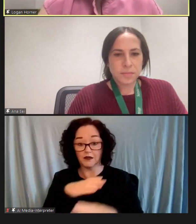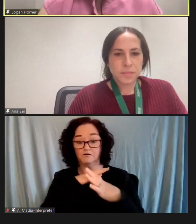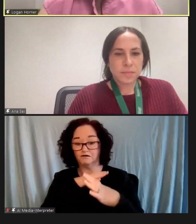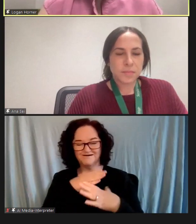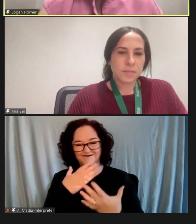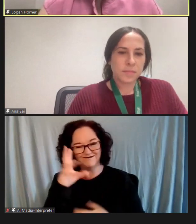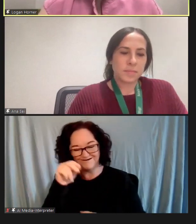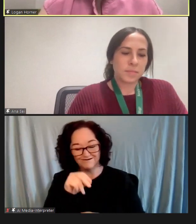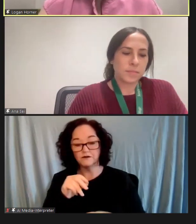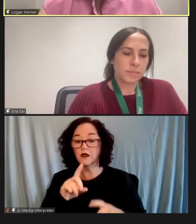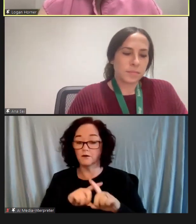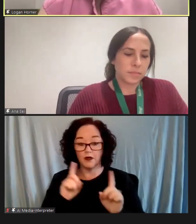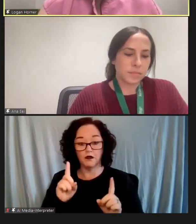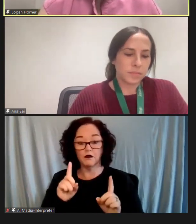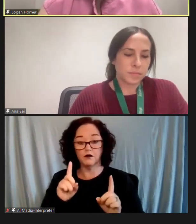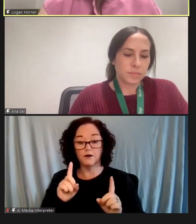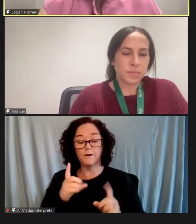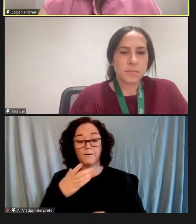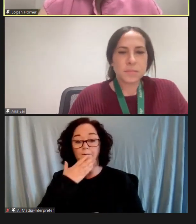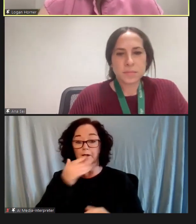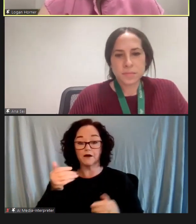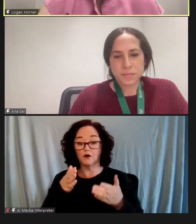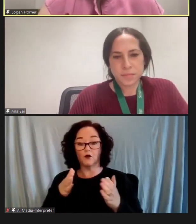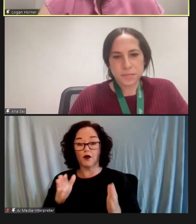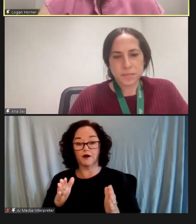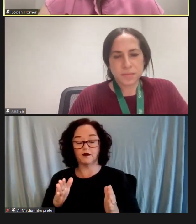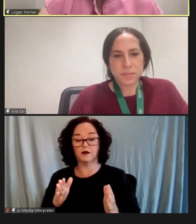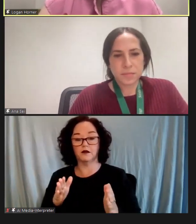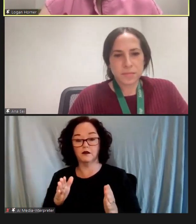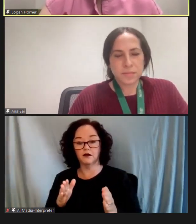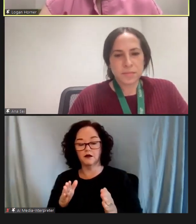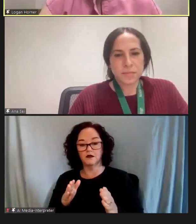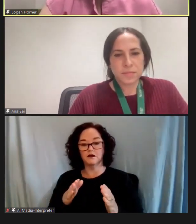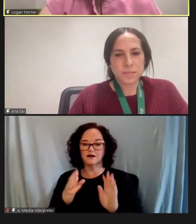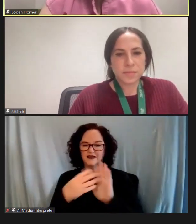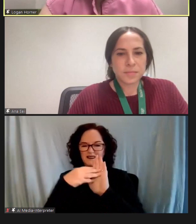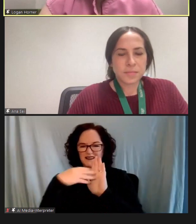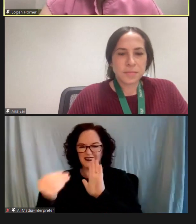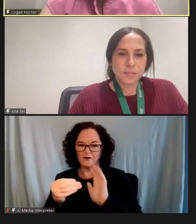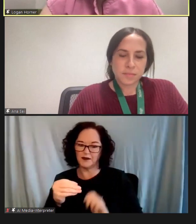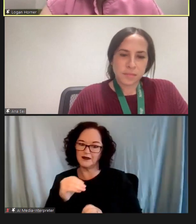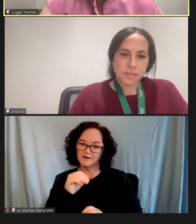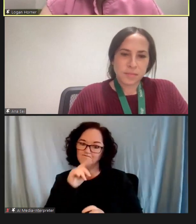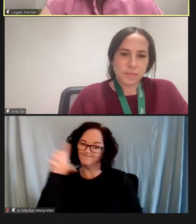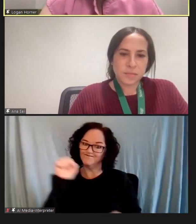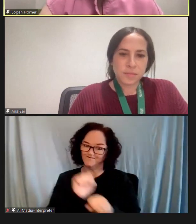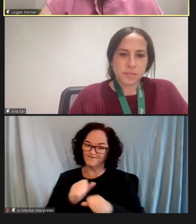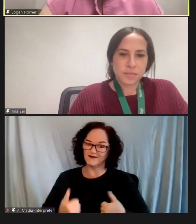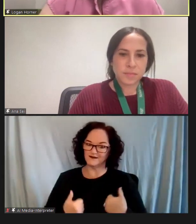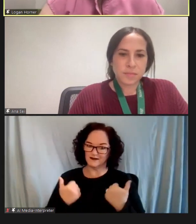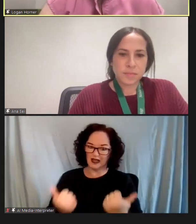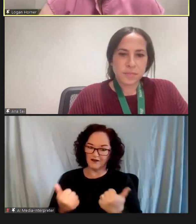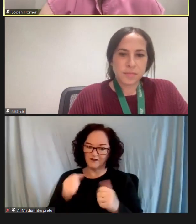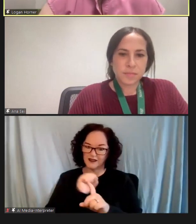for us to be able to simulate a real